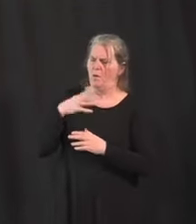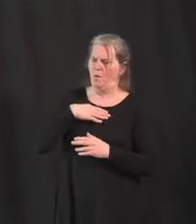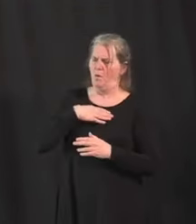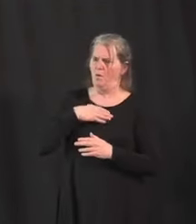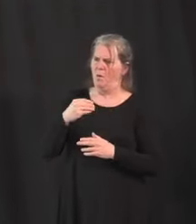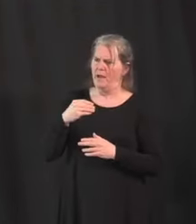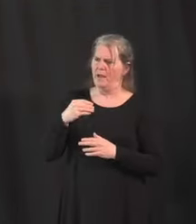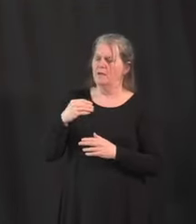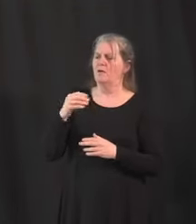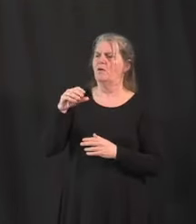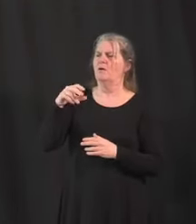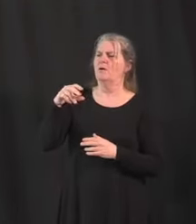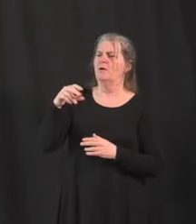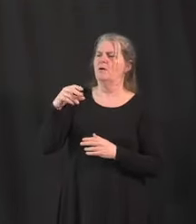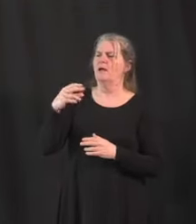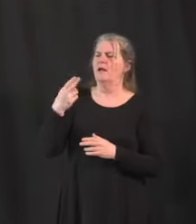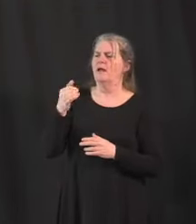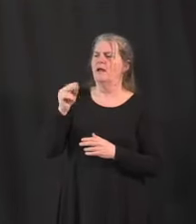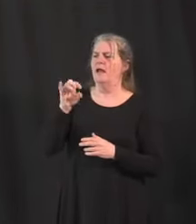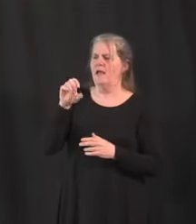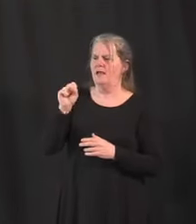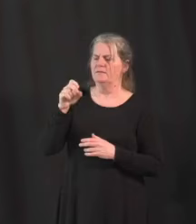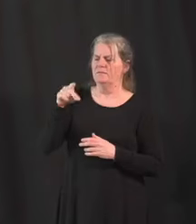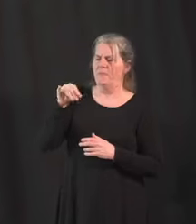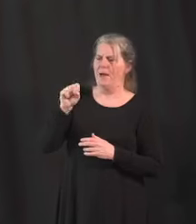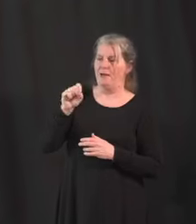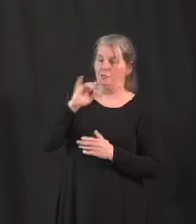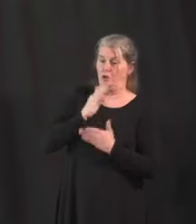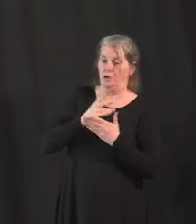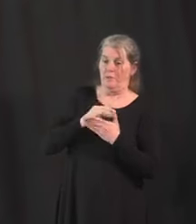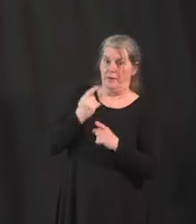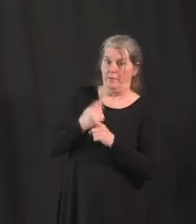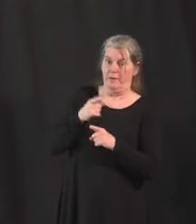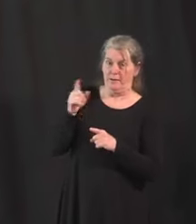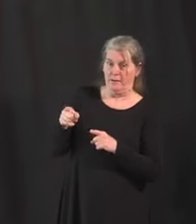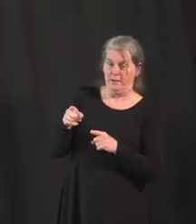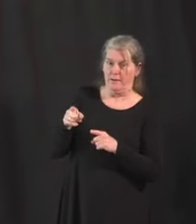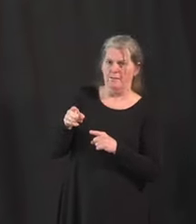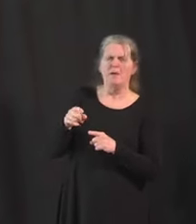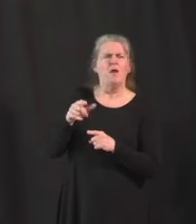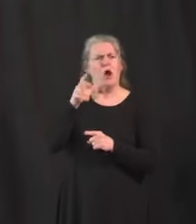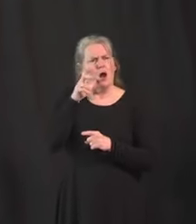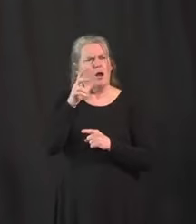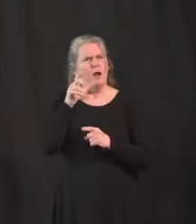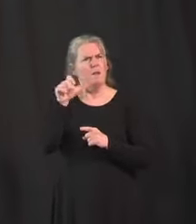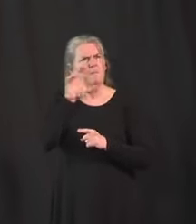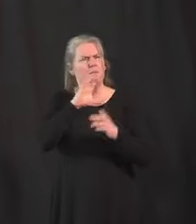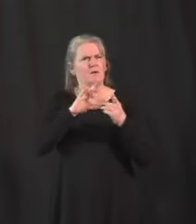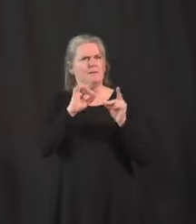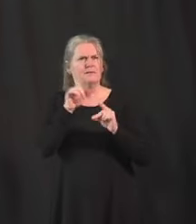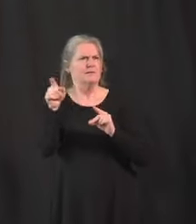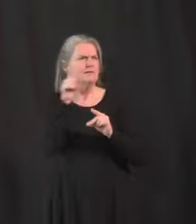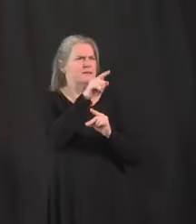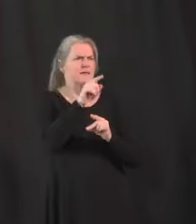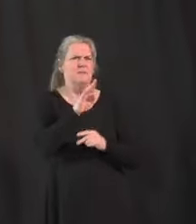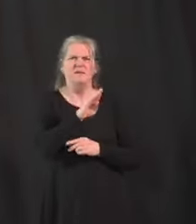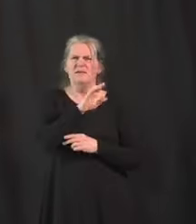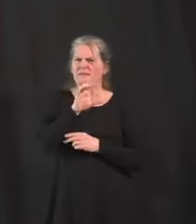WHITE PASS OR HANES PASS? MORE BC ALBERTA TRAILERS,